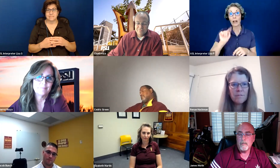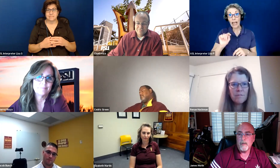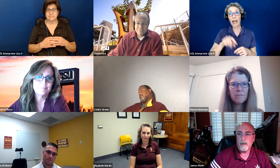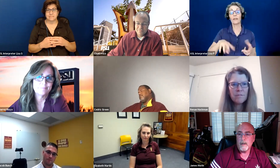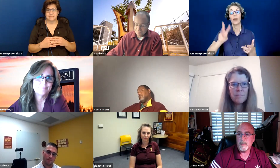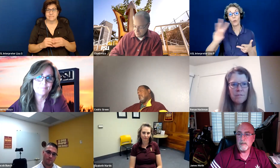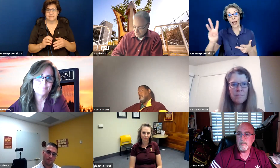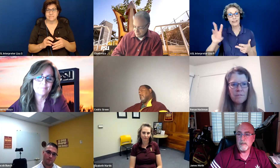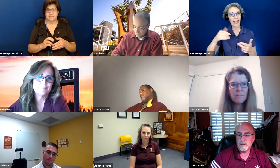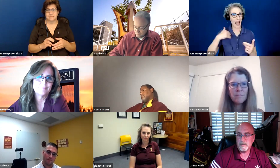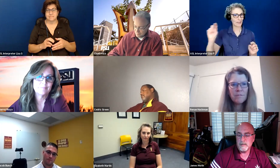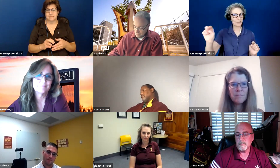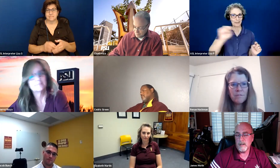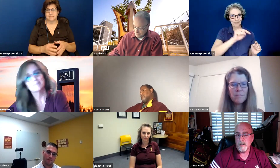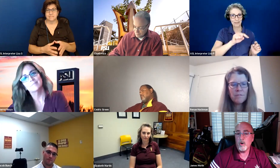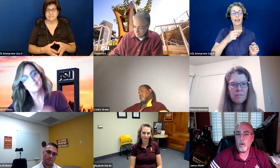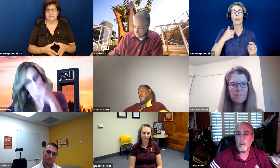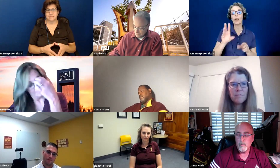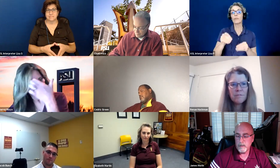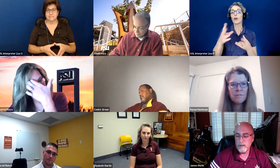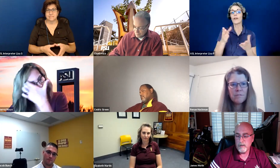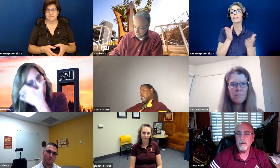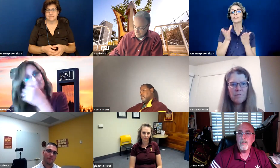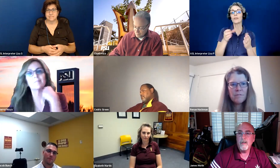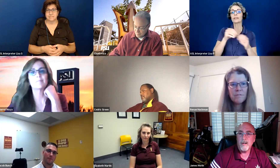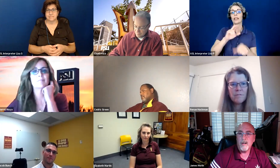We're providing services in a normal year